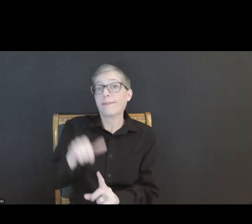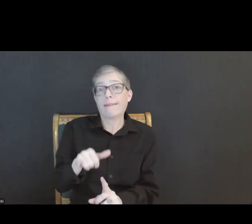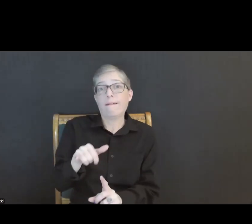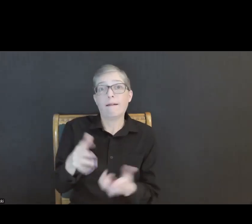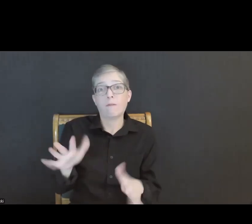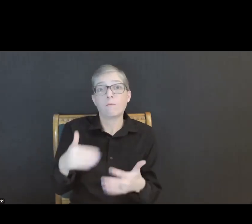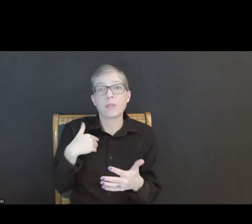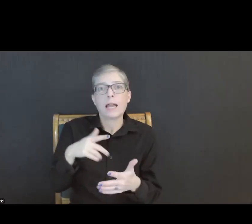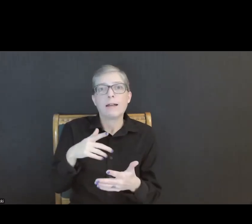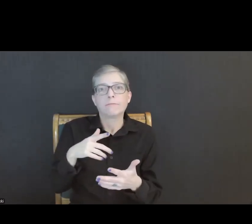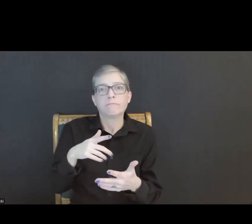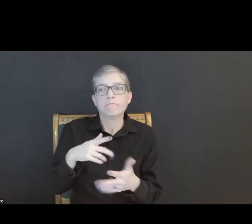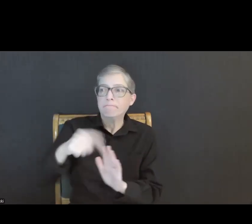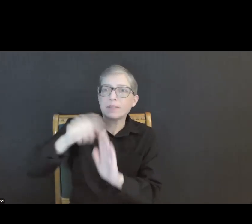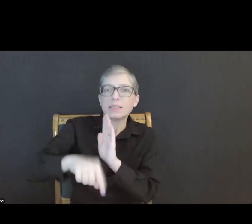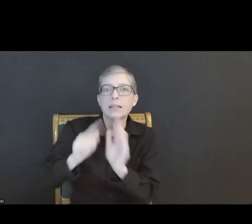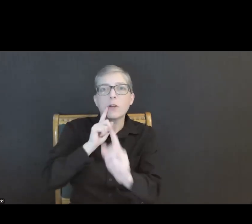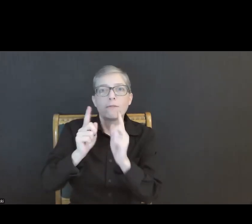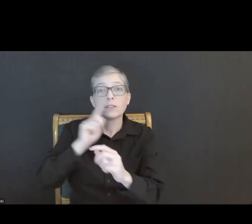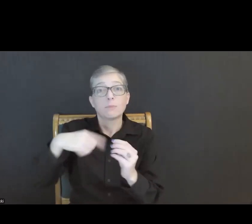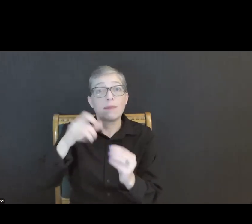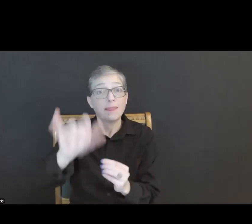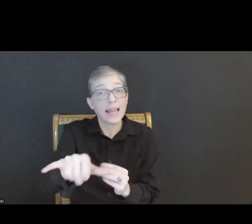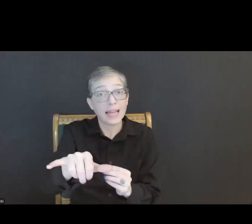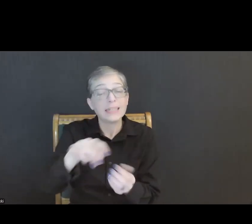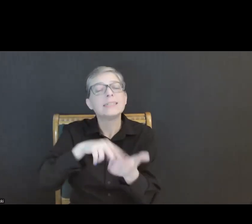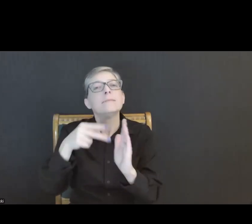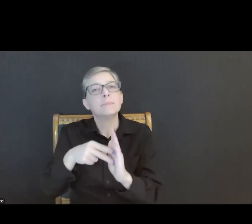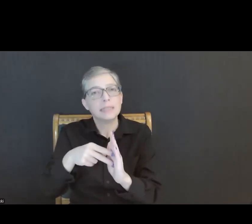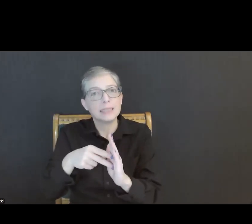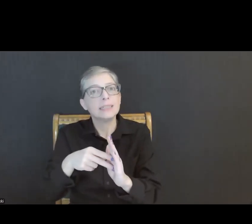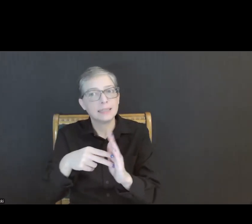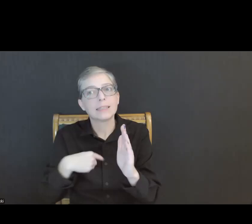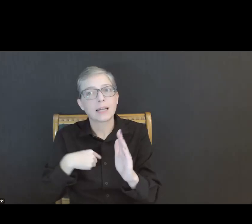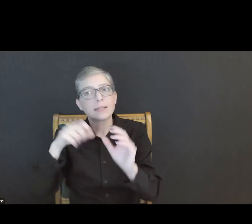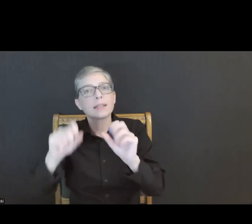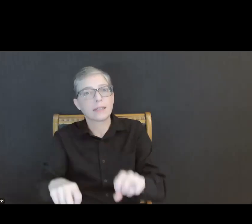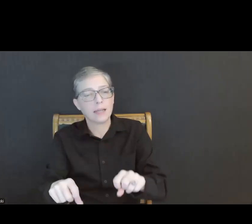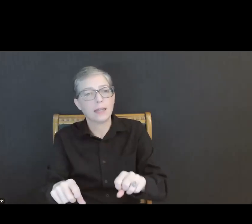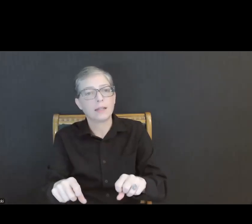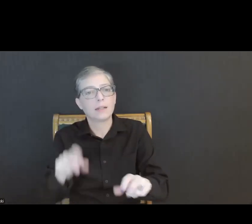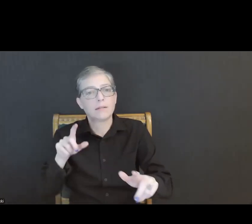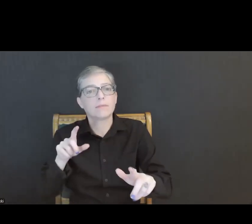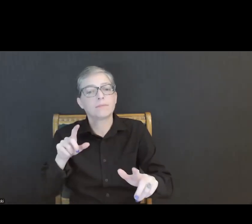like that that puts me in a position then to be able to give some um validations because I'm now